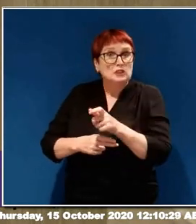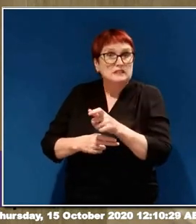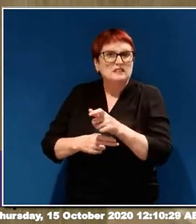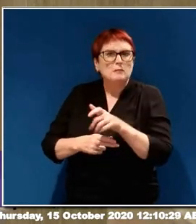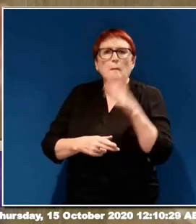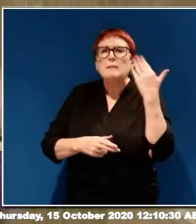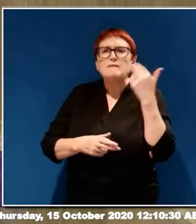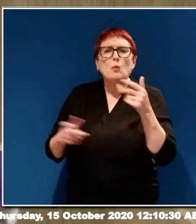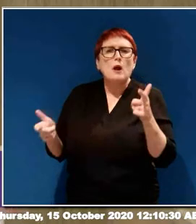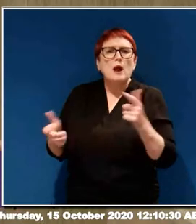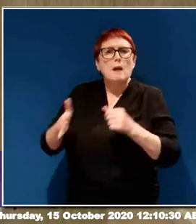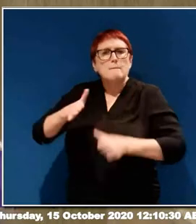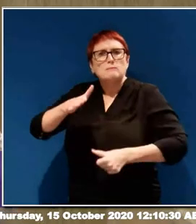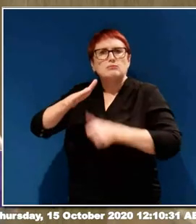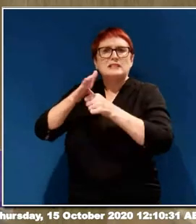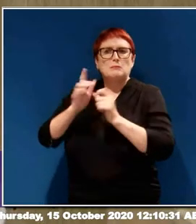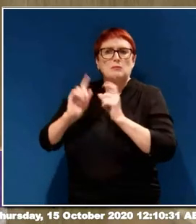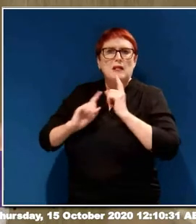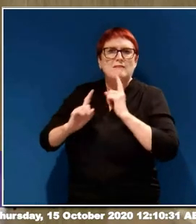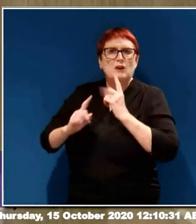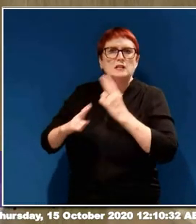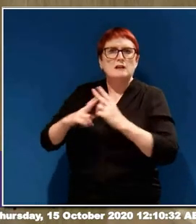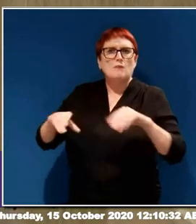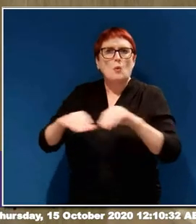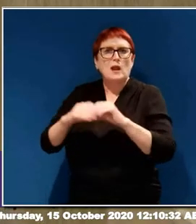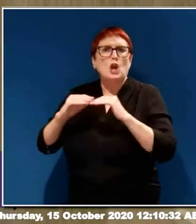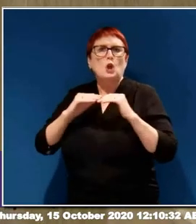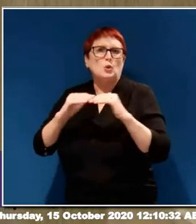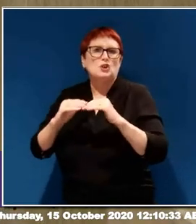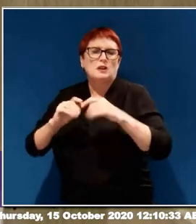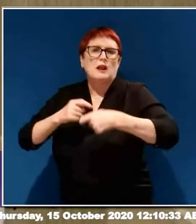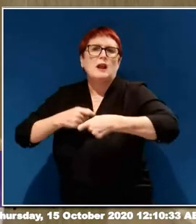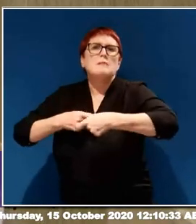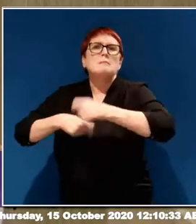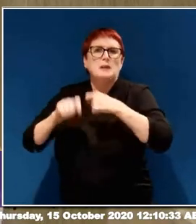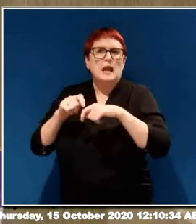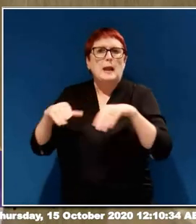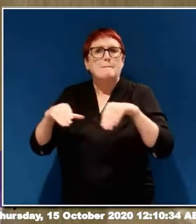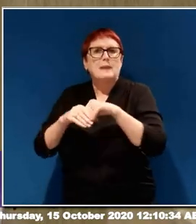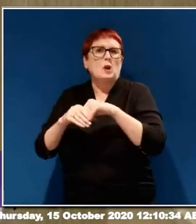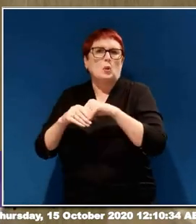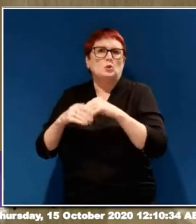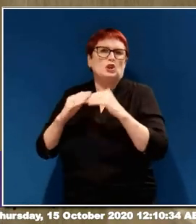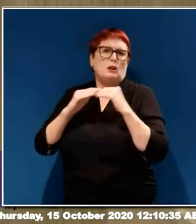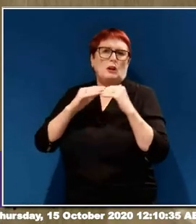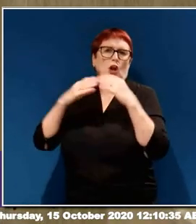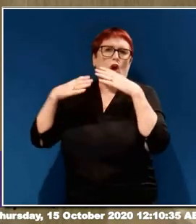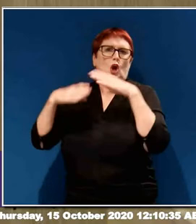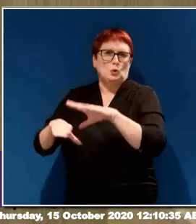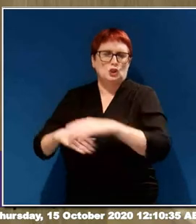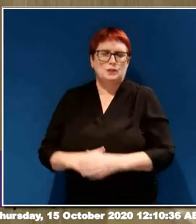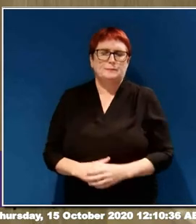So we work together when we identify a situation, does it require